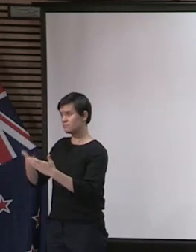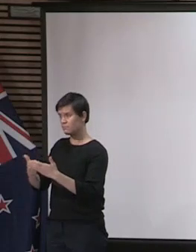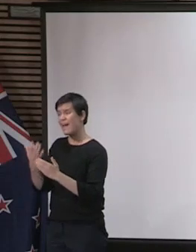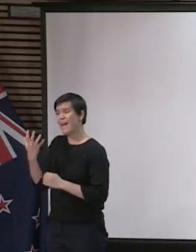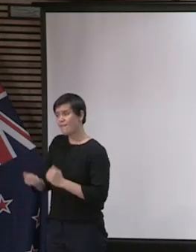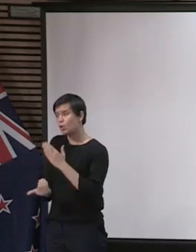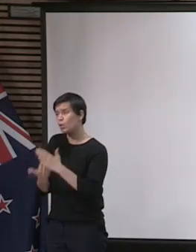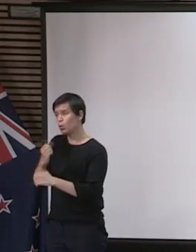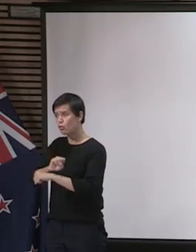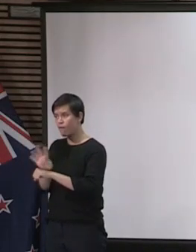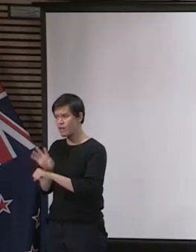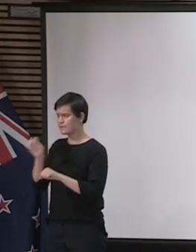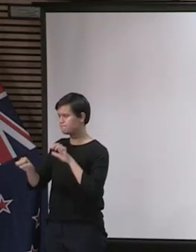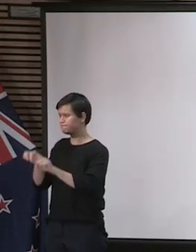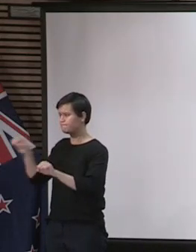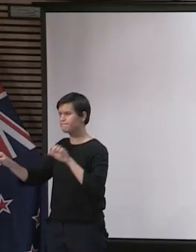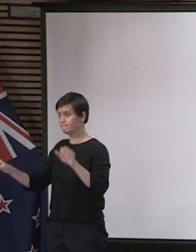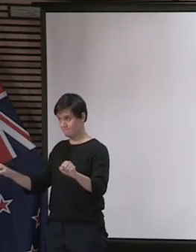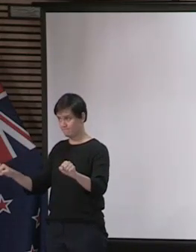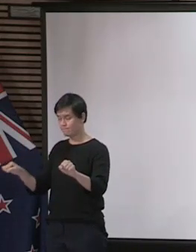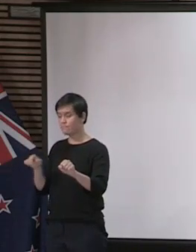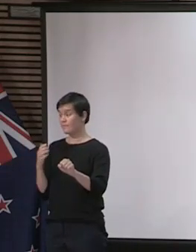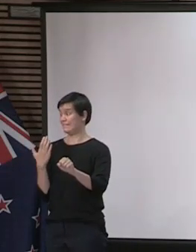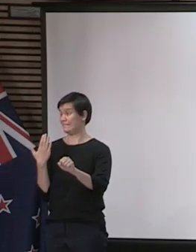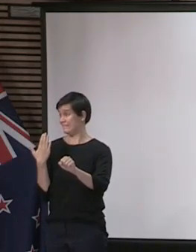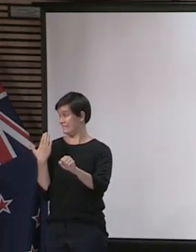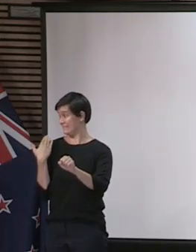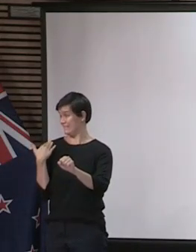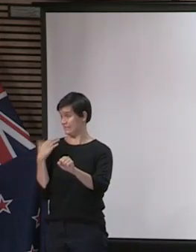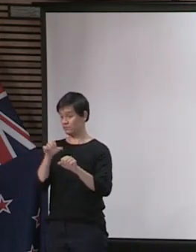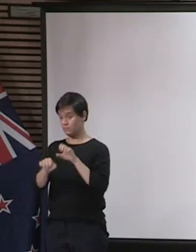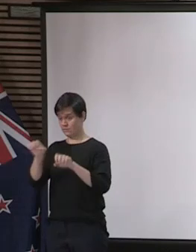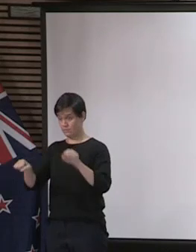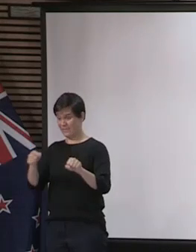about being in the lockdown situation is even the cases that are coming through, a